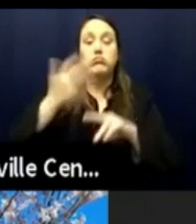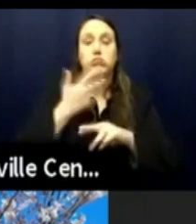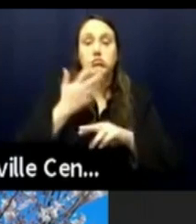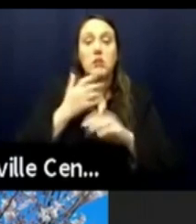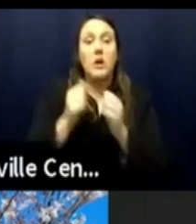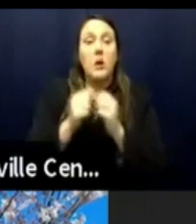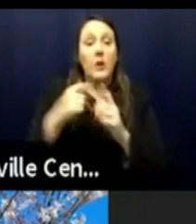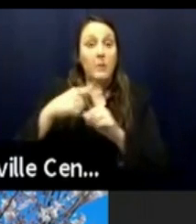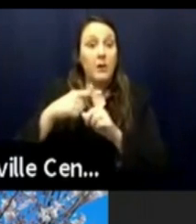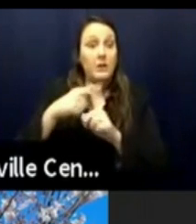JURISDICTIONS.